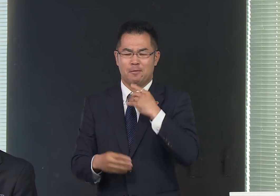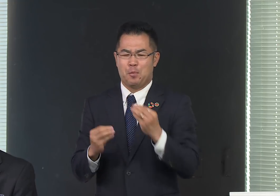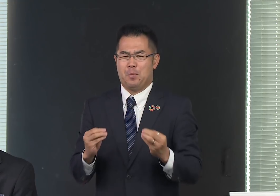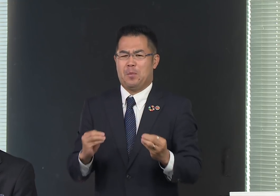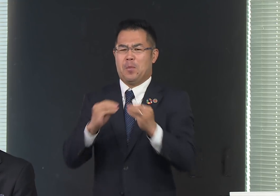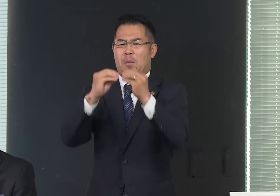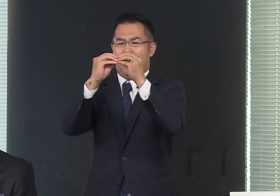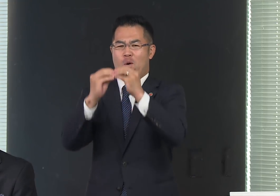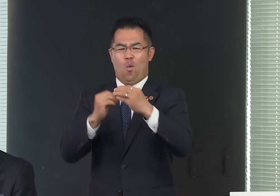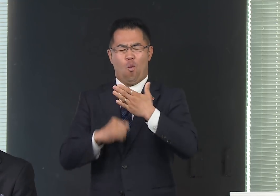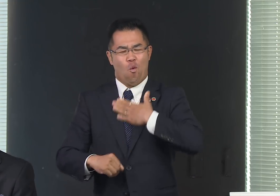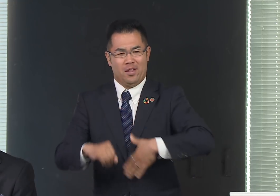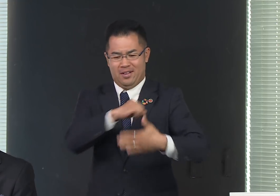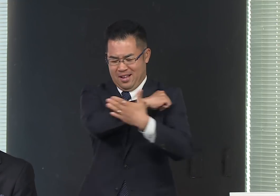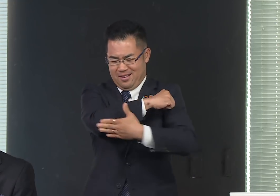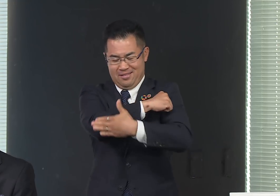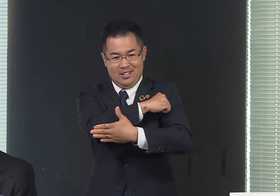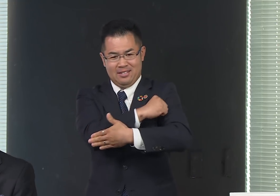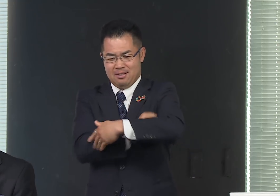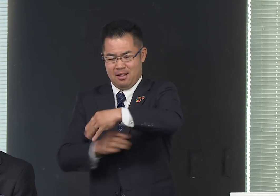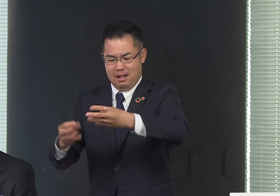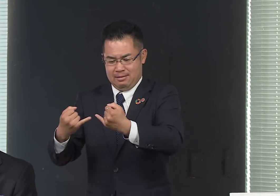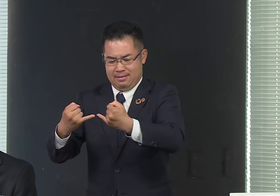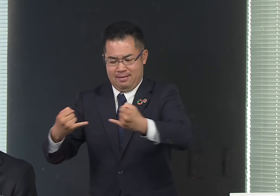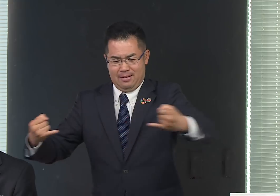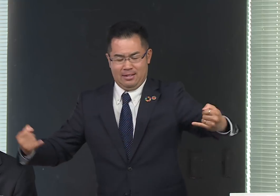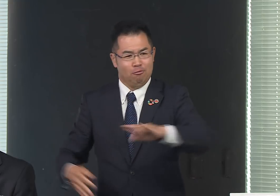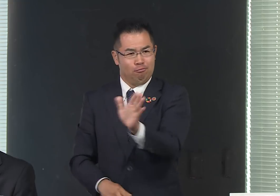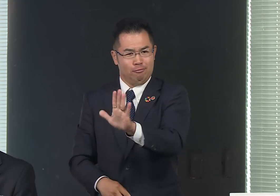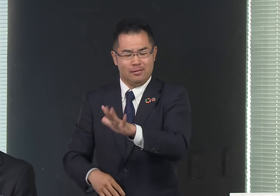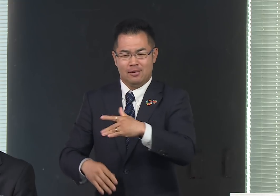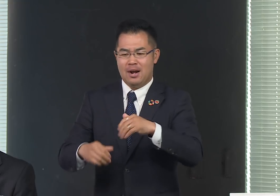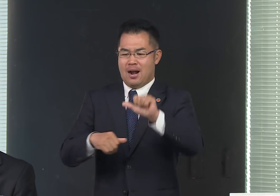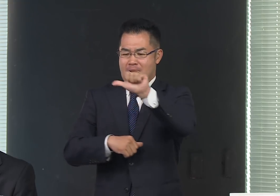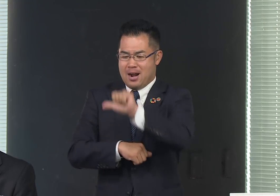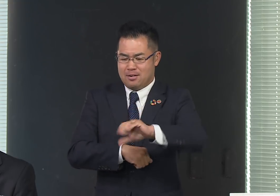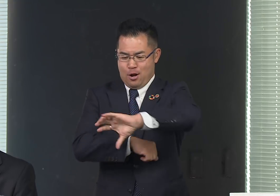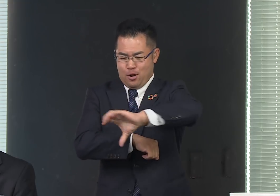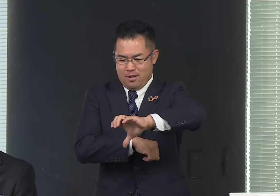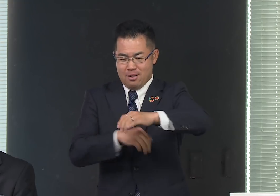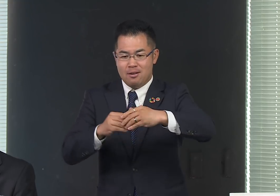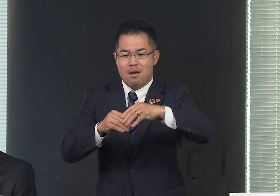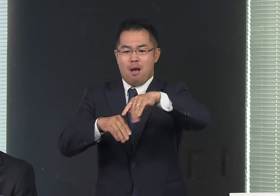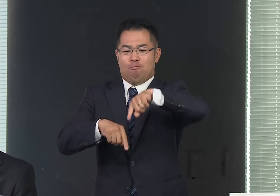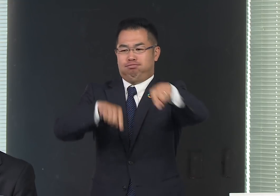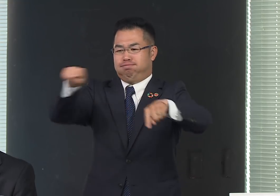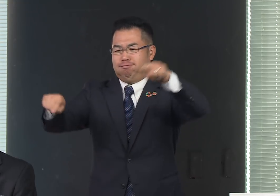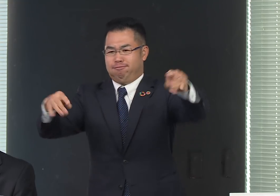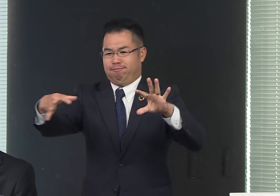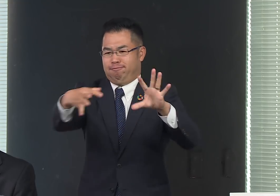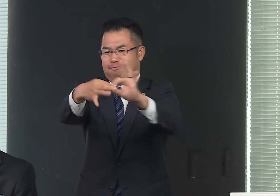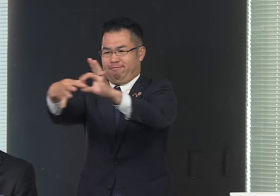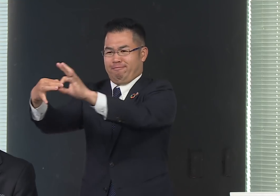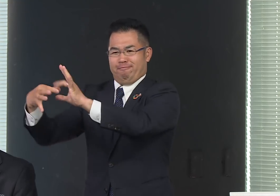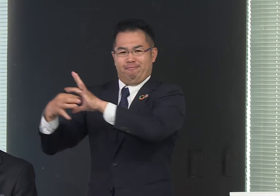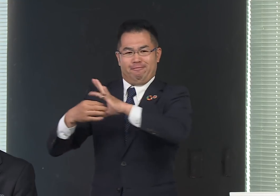And, yeah, this is really very inspiring and I'm really happy to have this discussion with all of you, and just like what